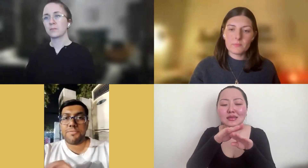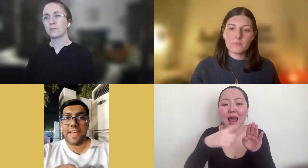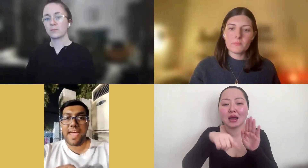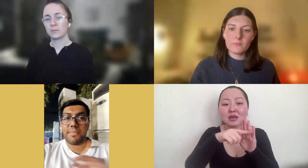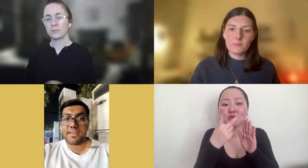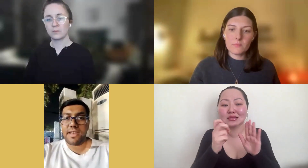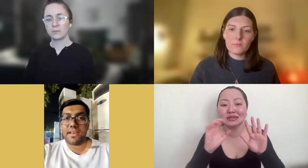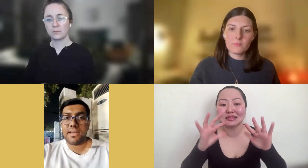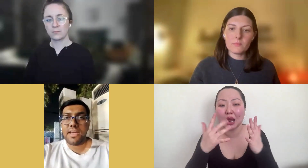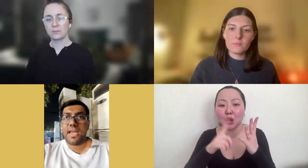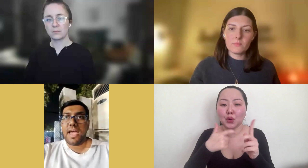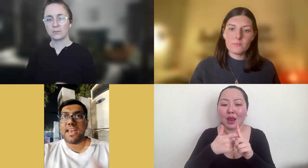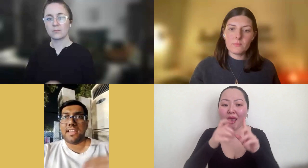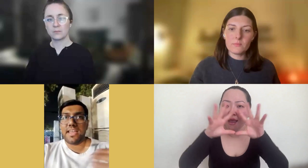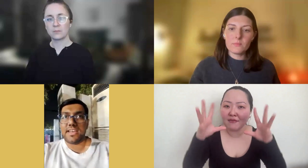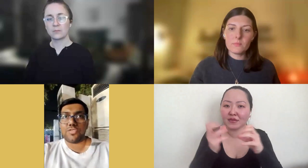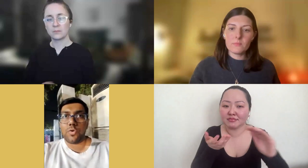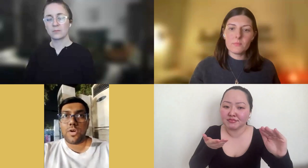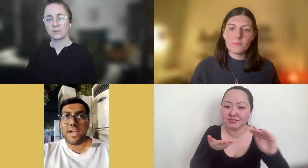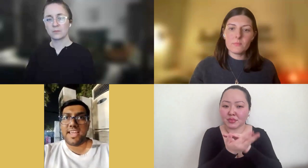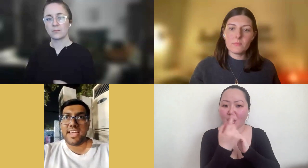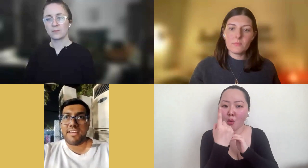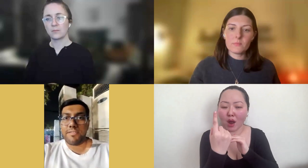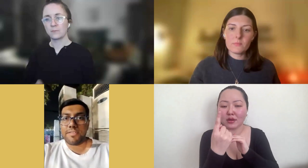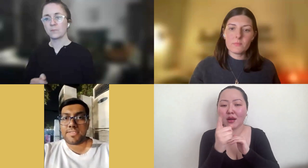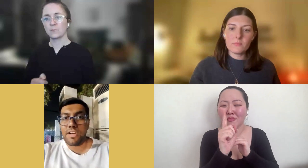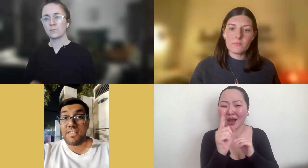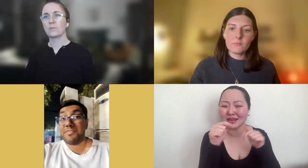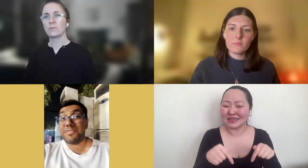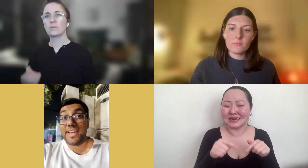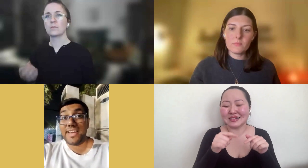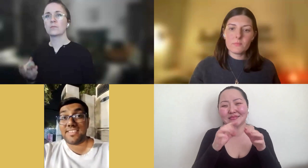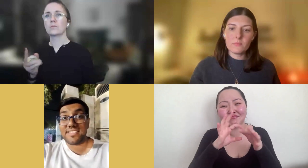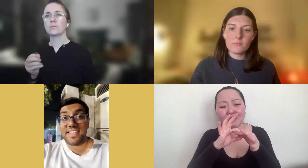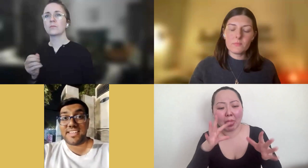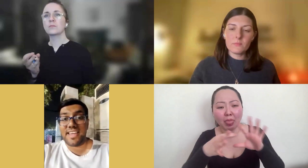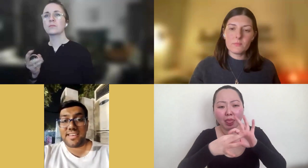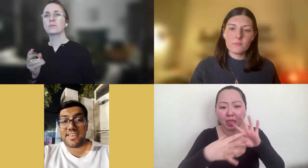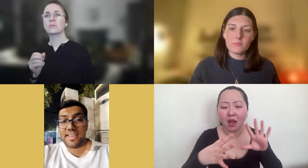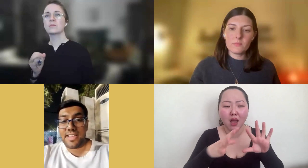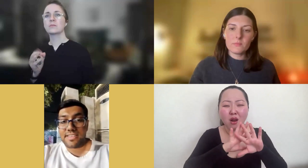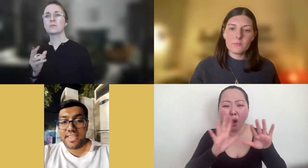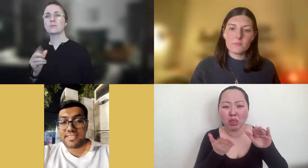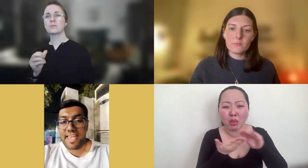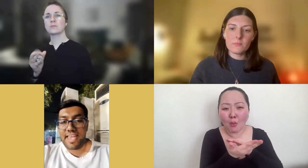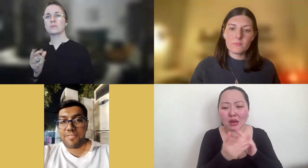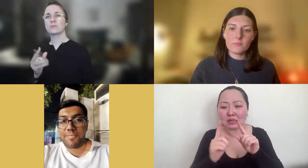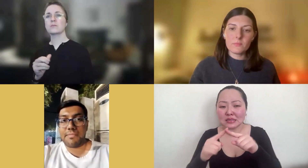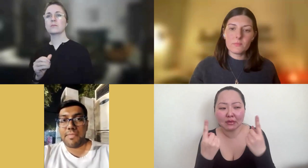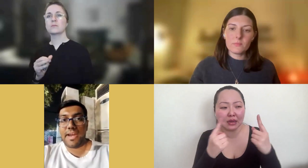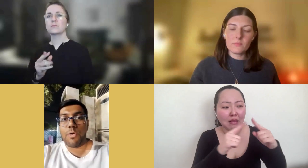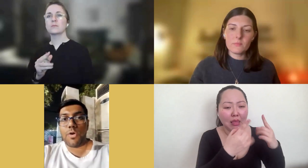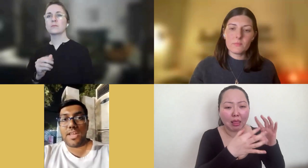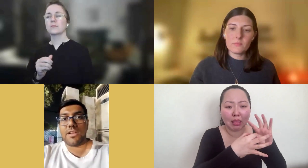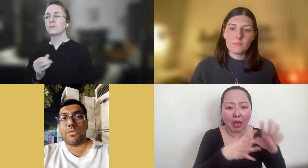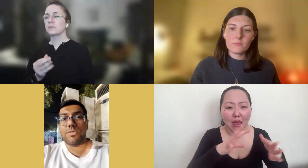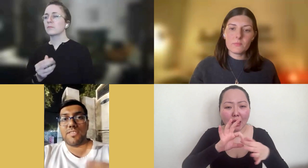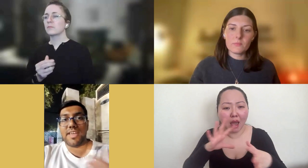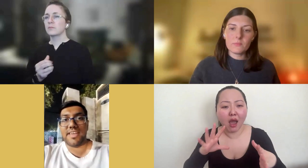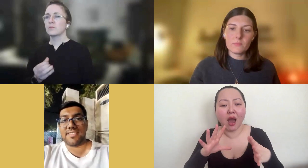is still fragmented and it is only after 2016 that things have been made more inclusive and